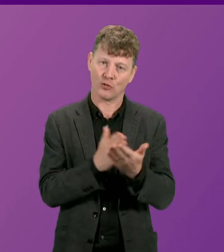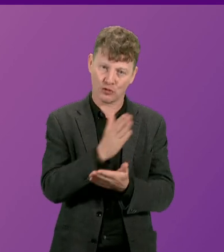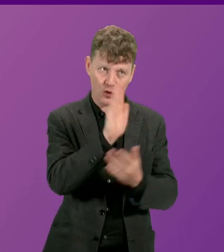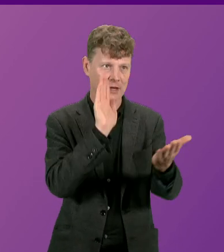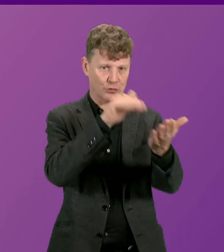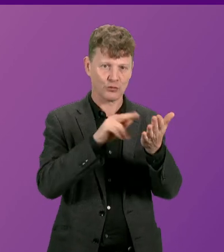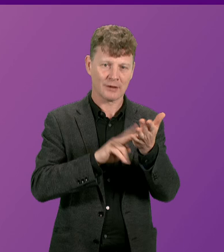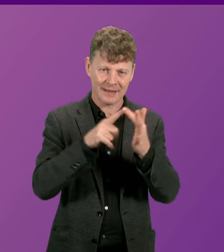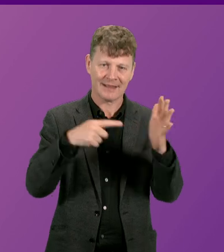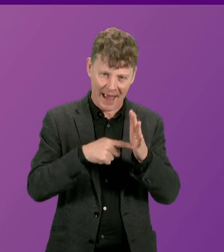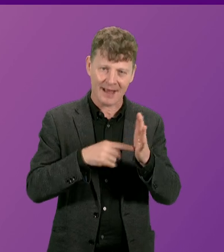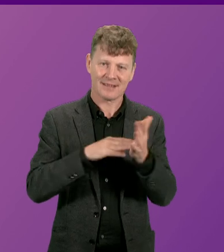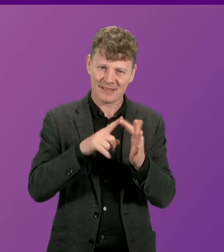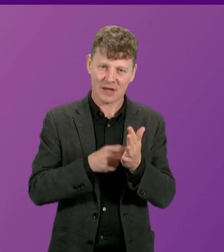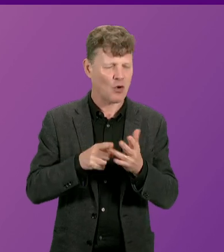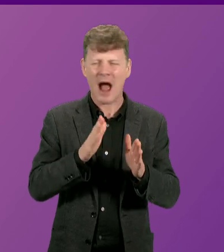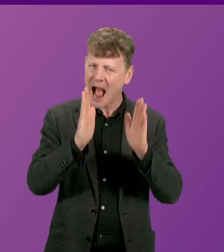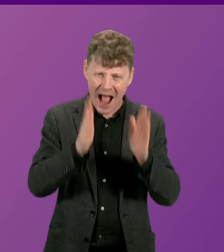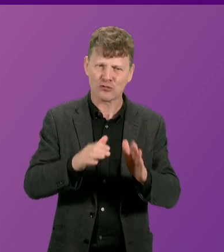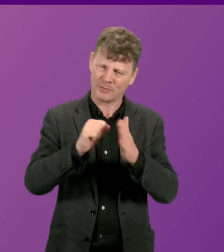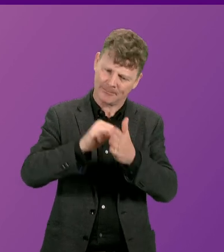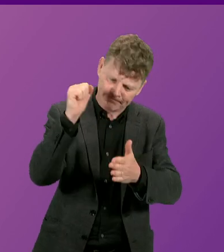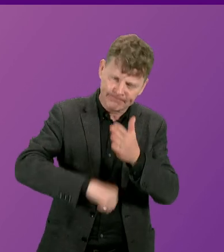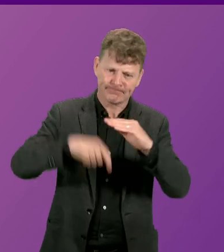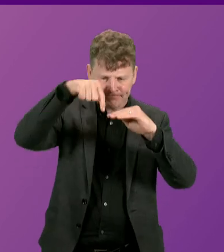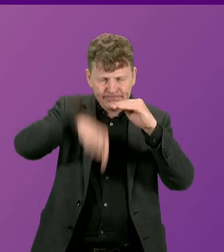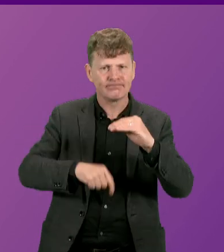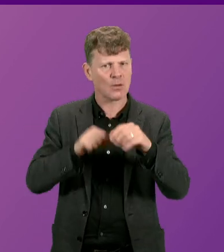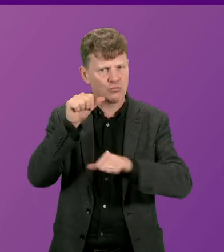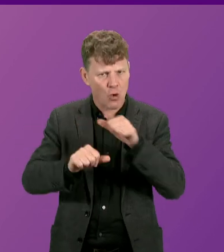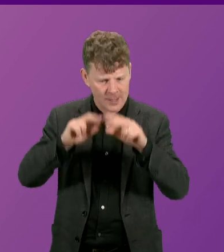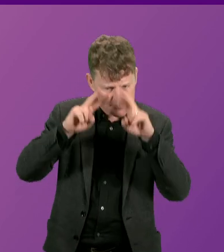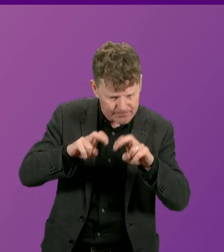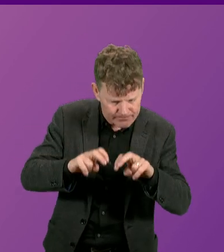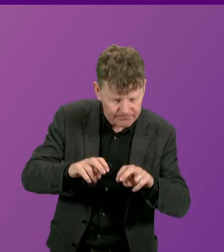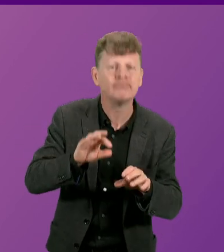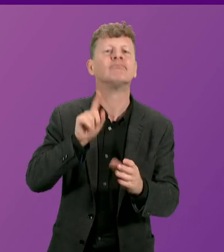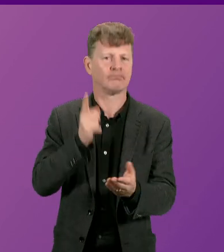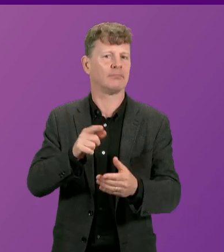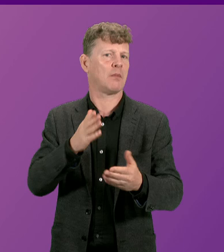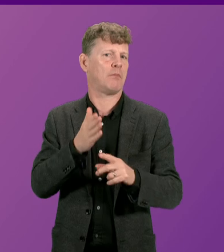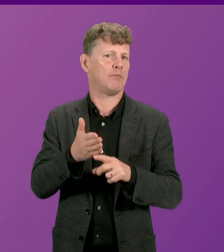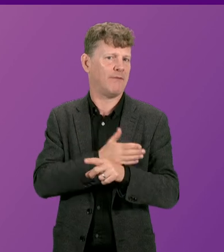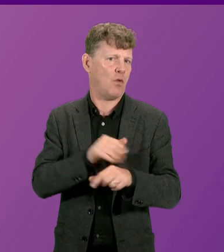and a rigorous and thorough process must be undertaken around that. Secondly, in coming